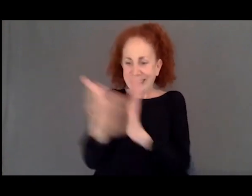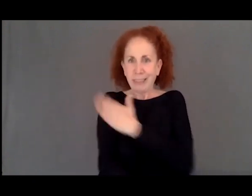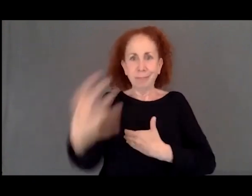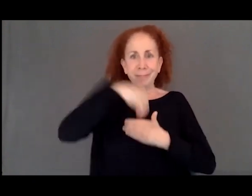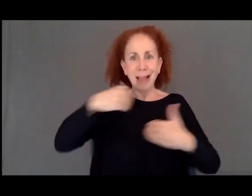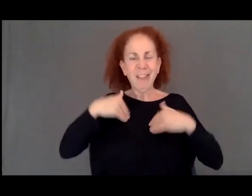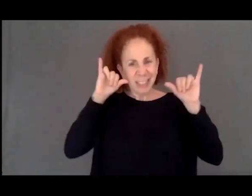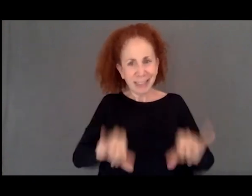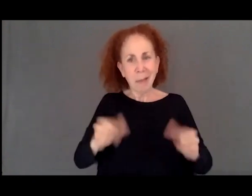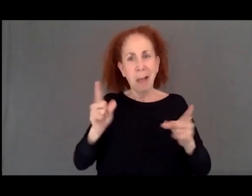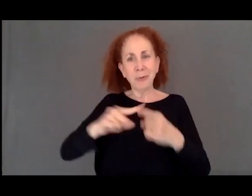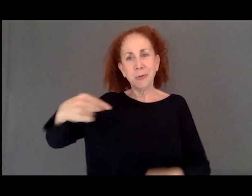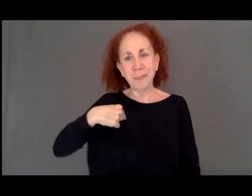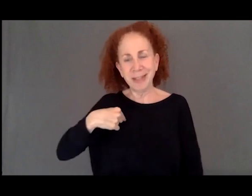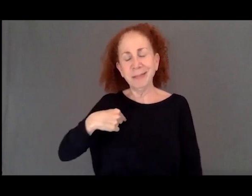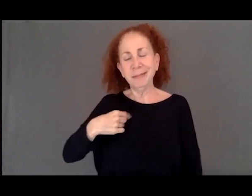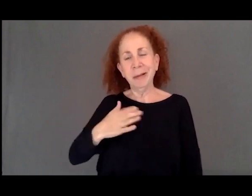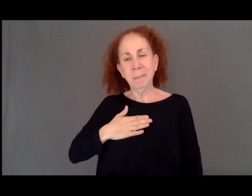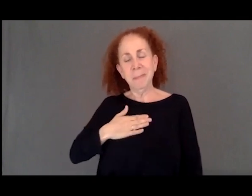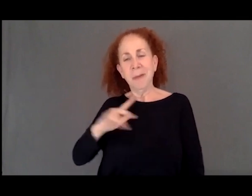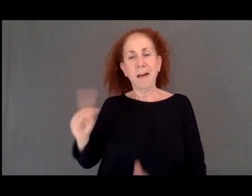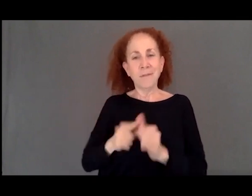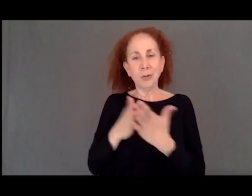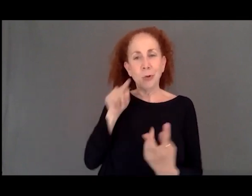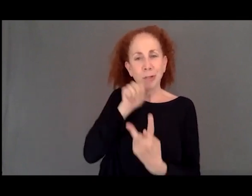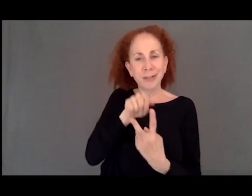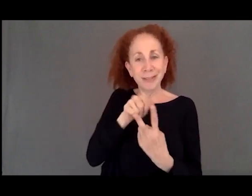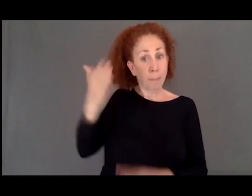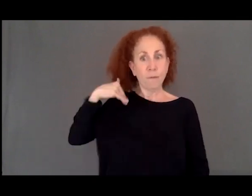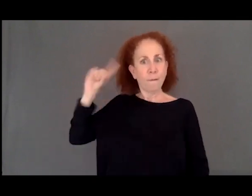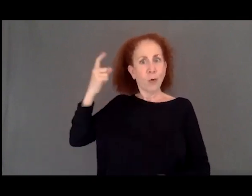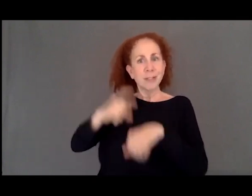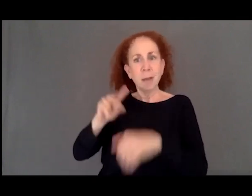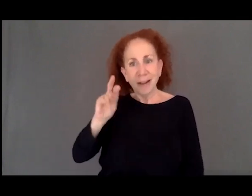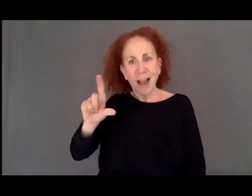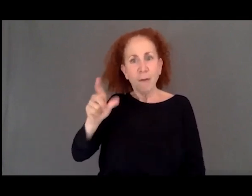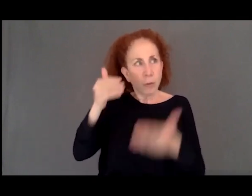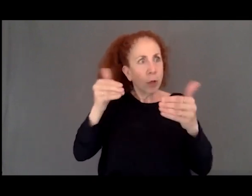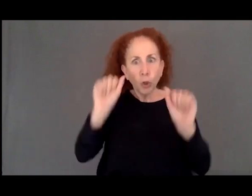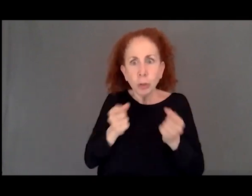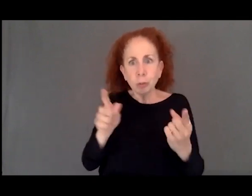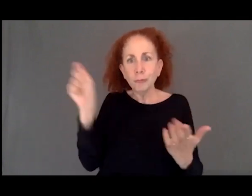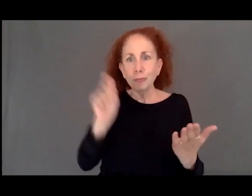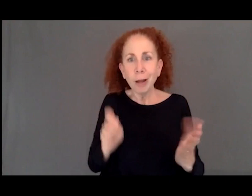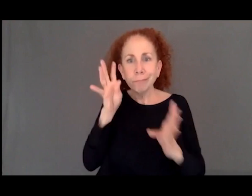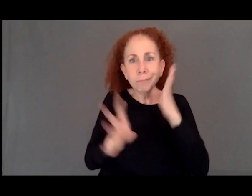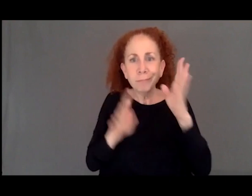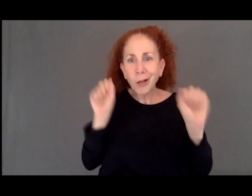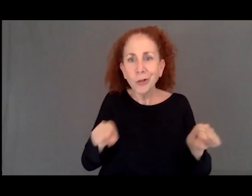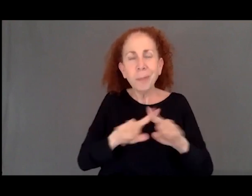And I felt that's what happened with The Sympathizer. I never tried to write a novel before and just was able to do it. But really, I think what's important for me